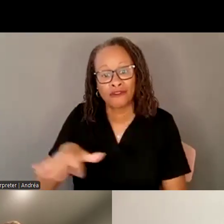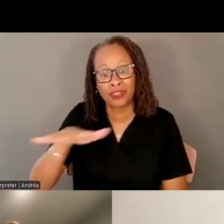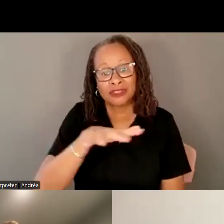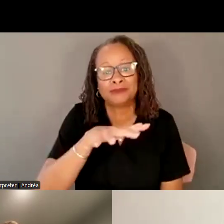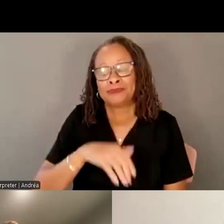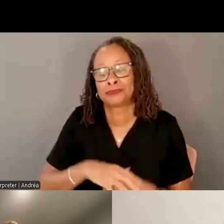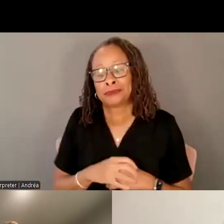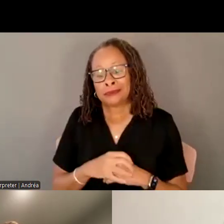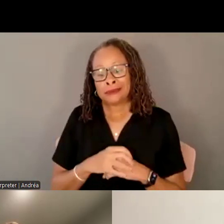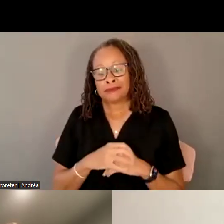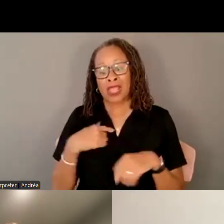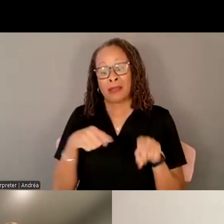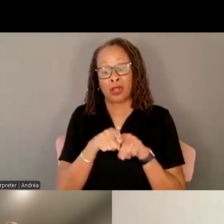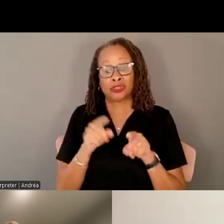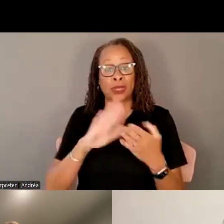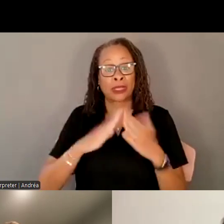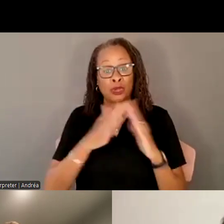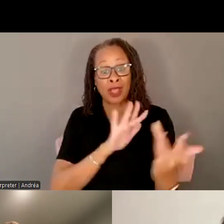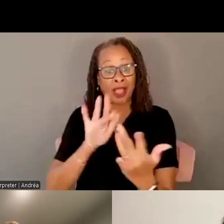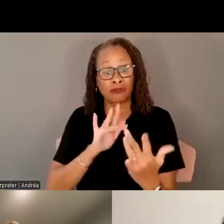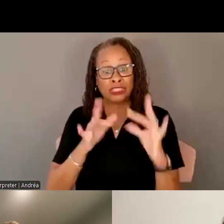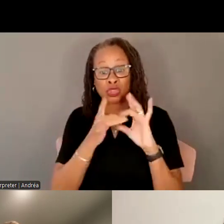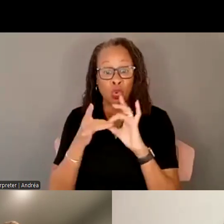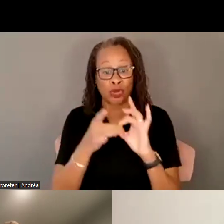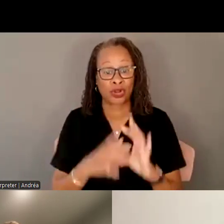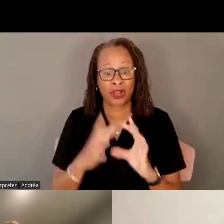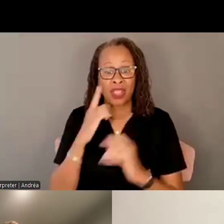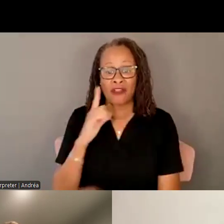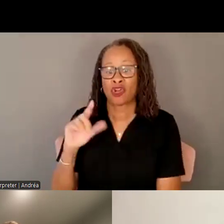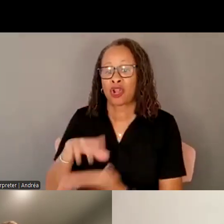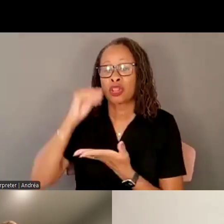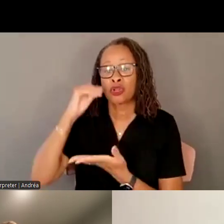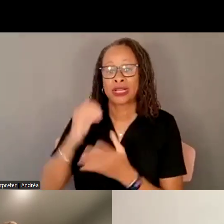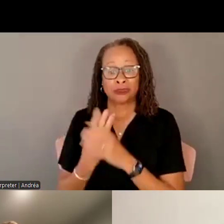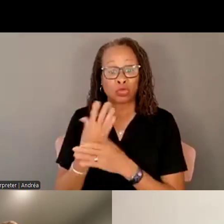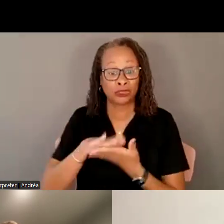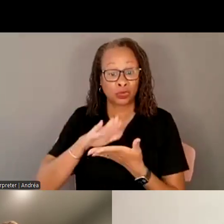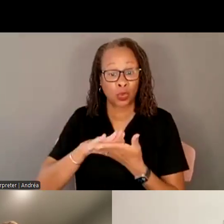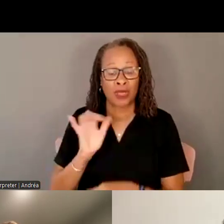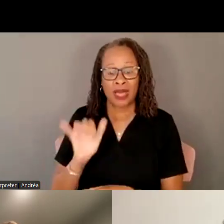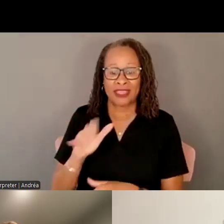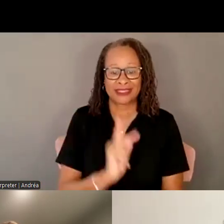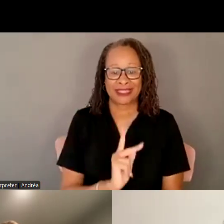I'm also the community outreach coordinator at the LearningSpring School which is a K through 8 school